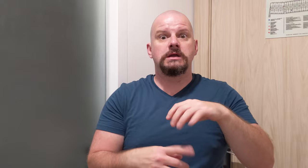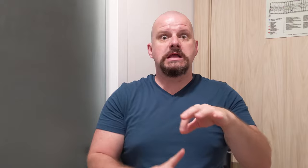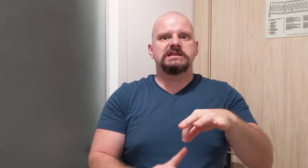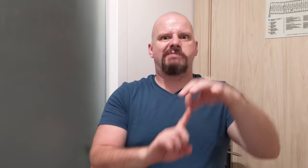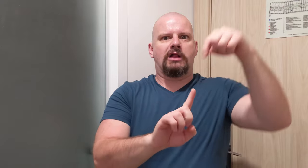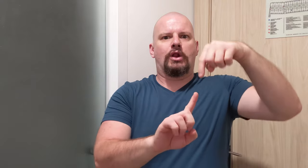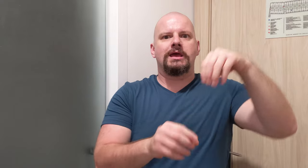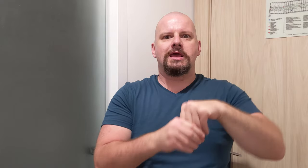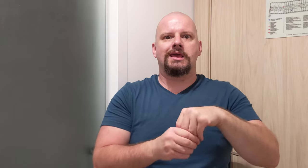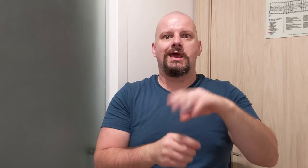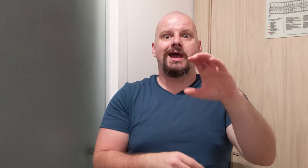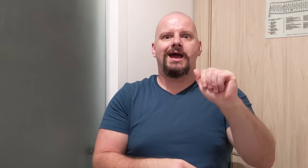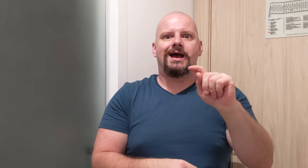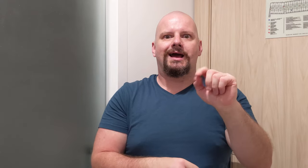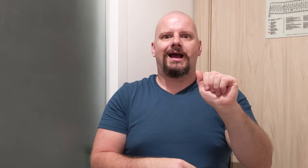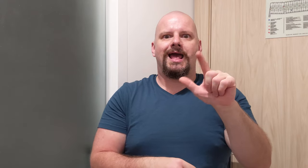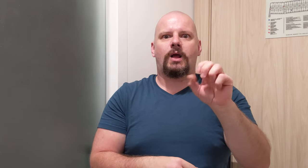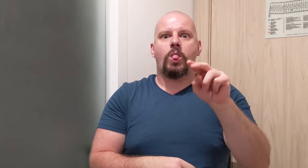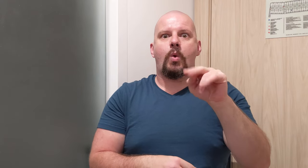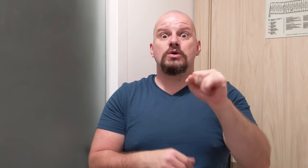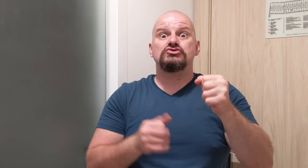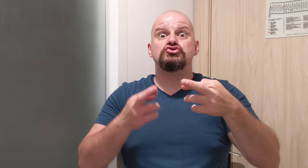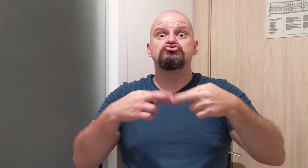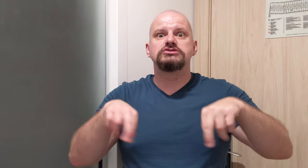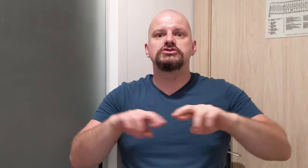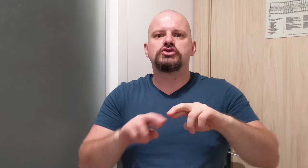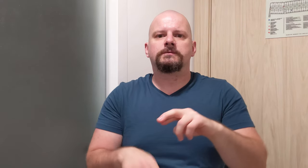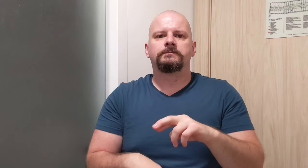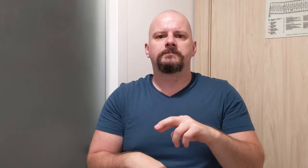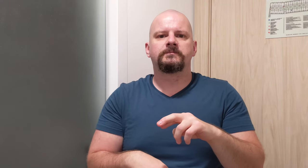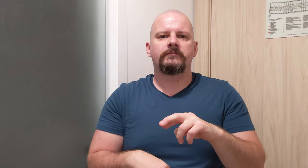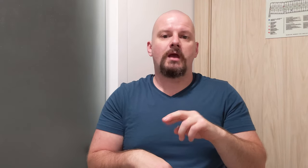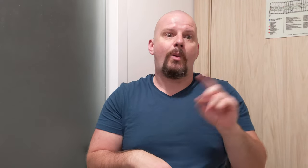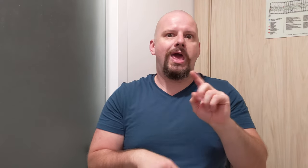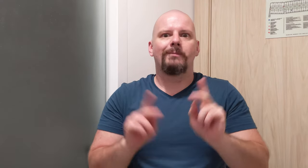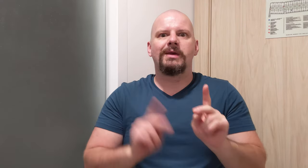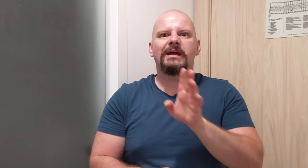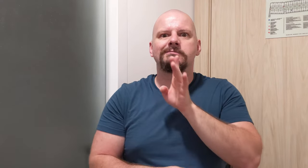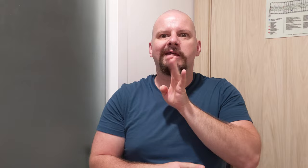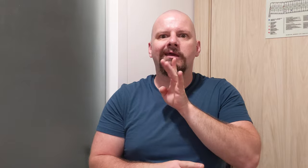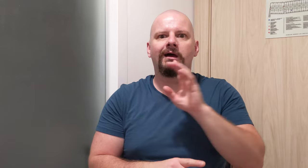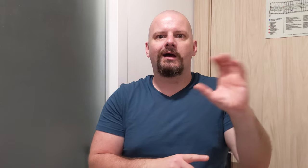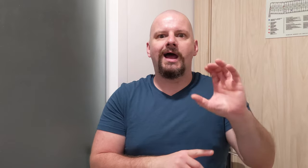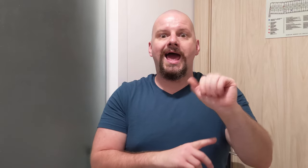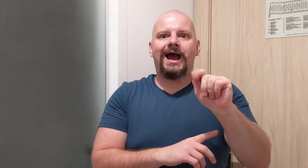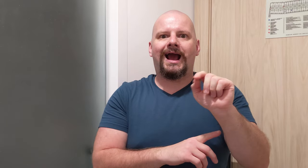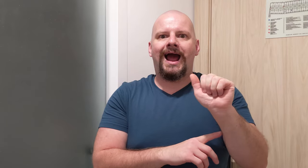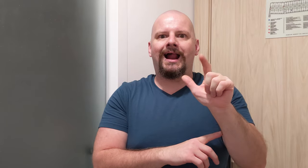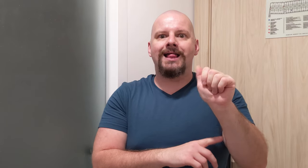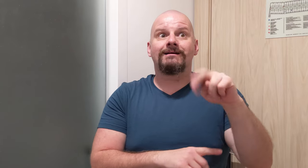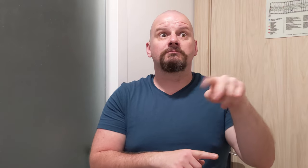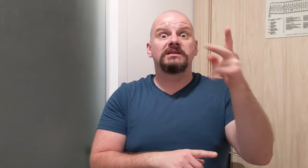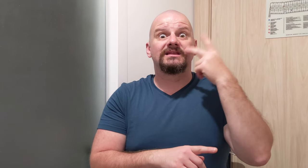especially in Catalonia region where people speak Catalan.